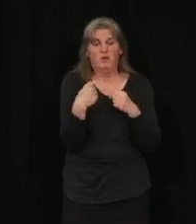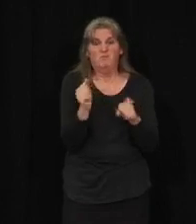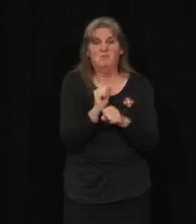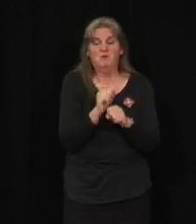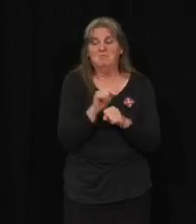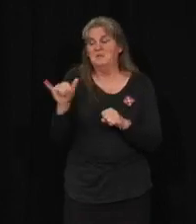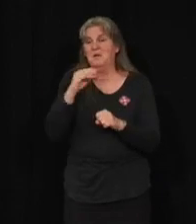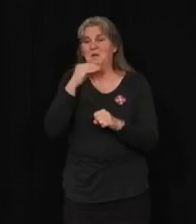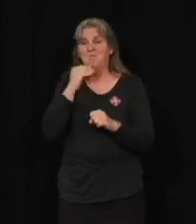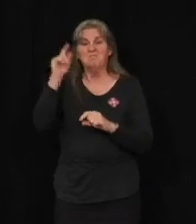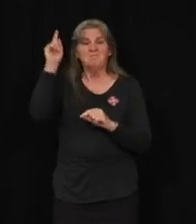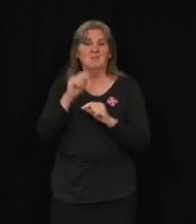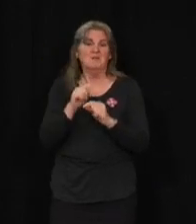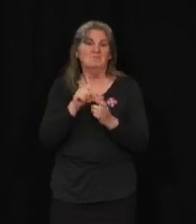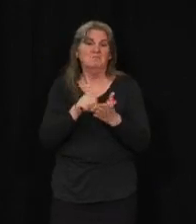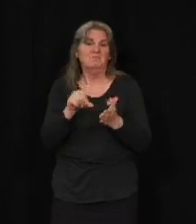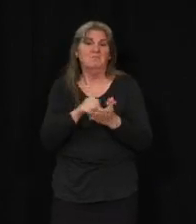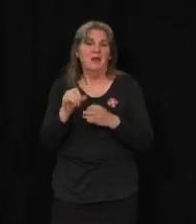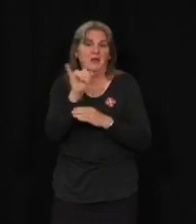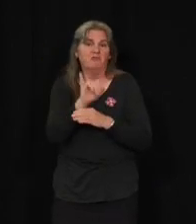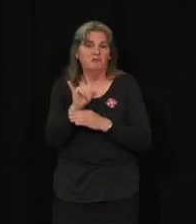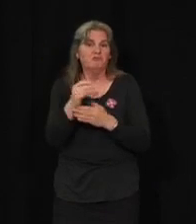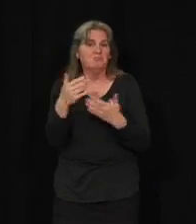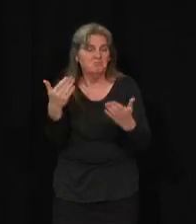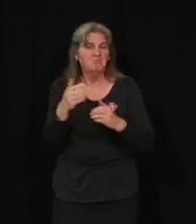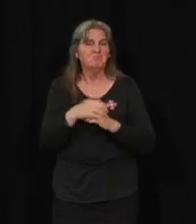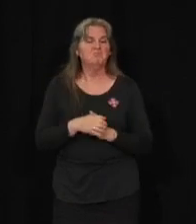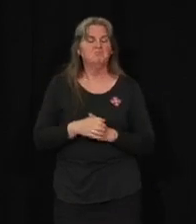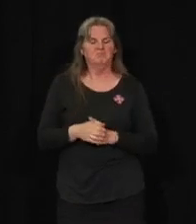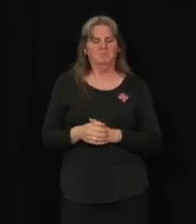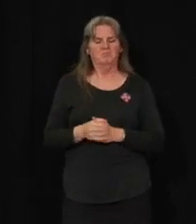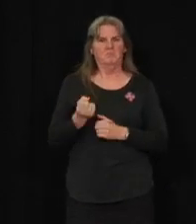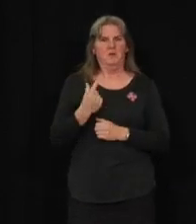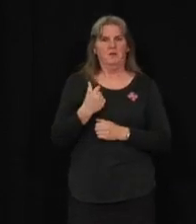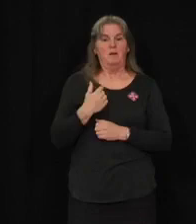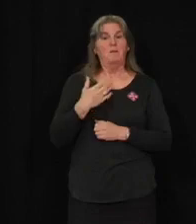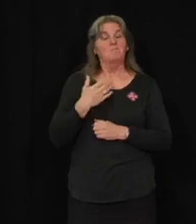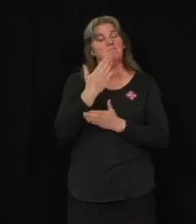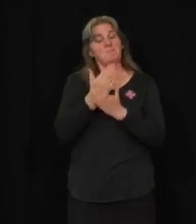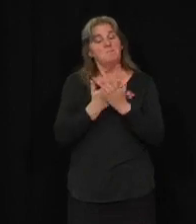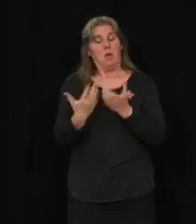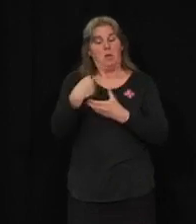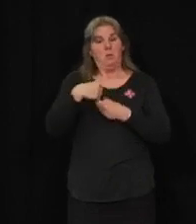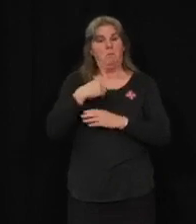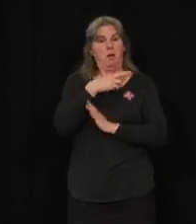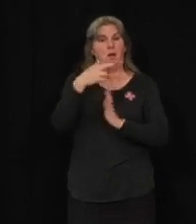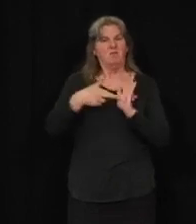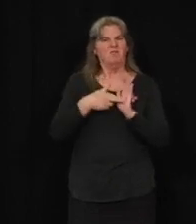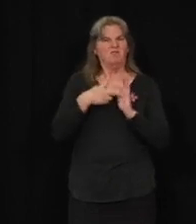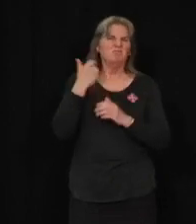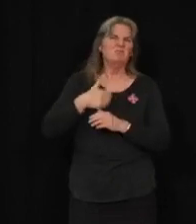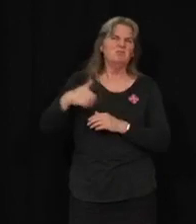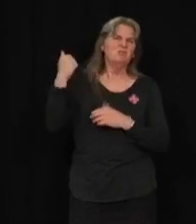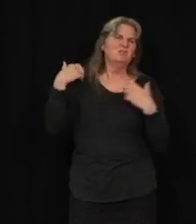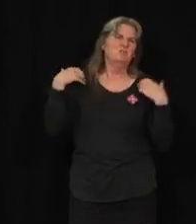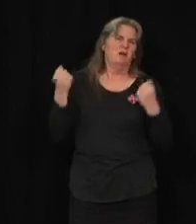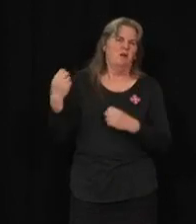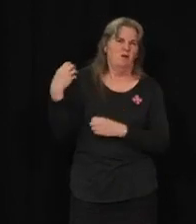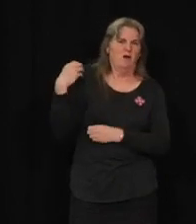home. Now, part of my role as a Chief Medical Officer of health is to take issues and examined them from a public health perspective